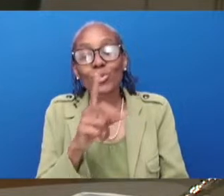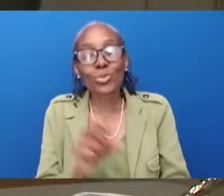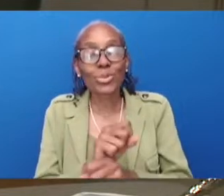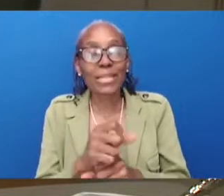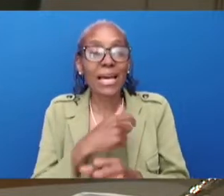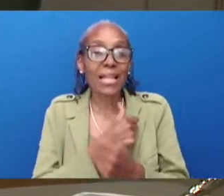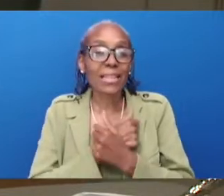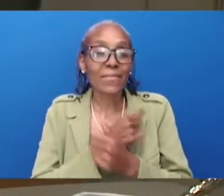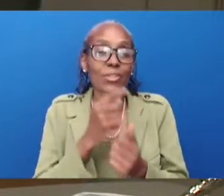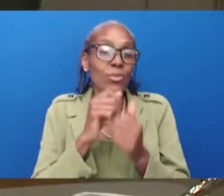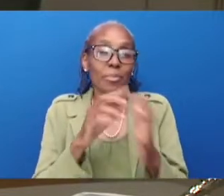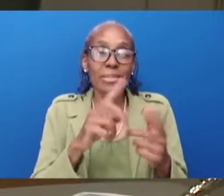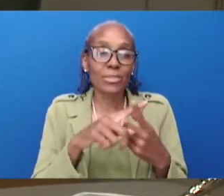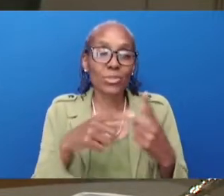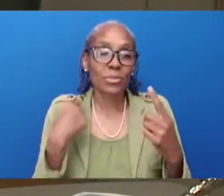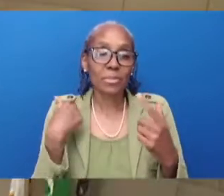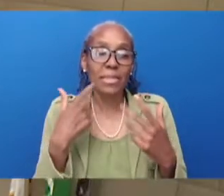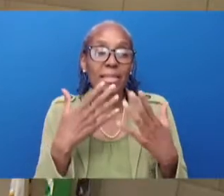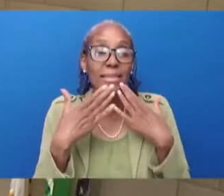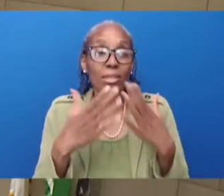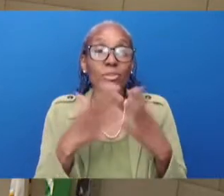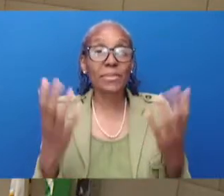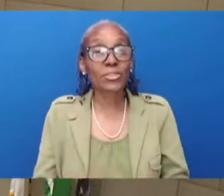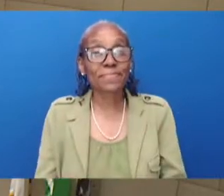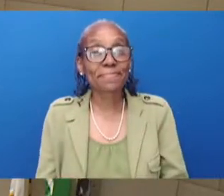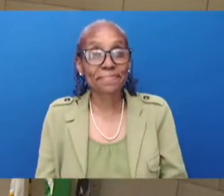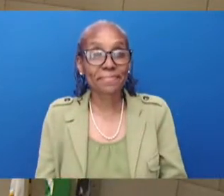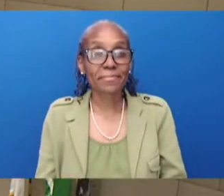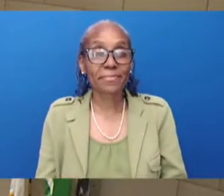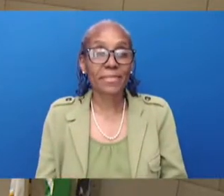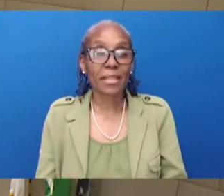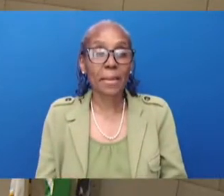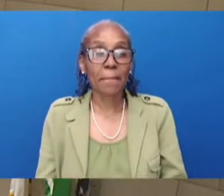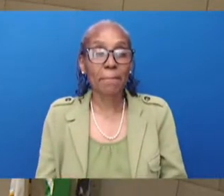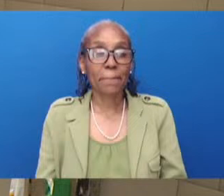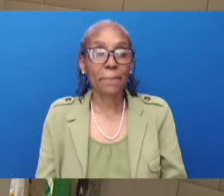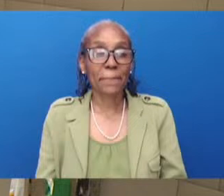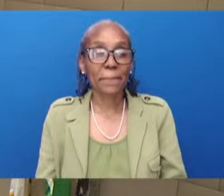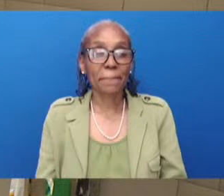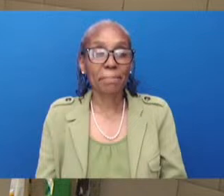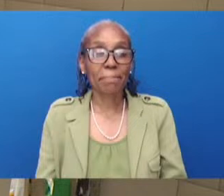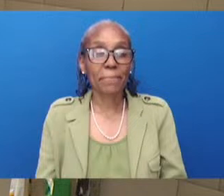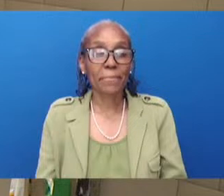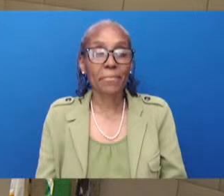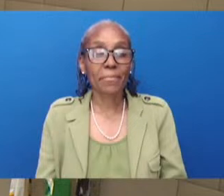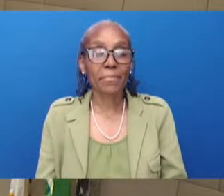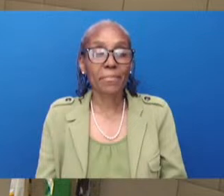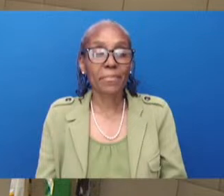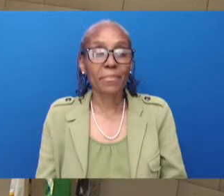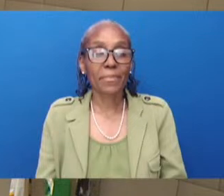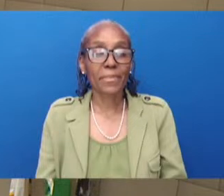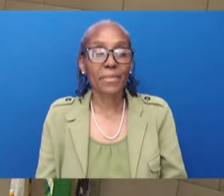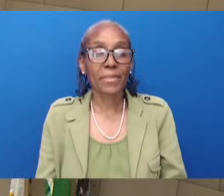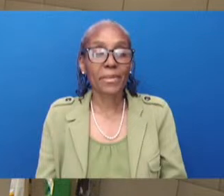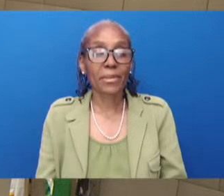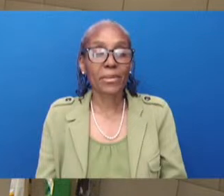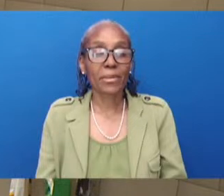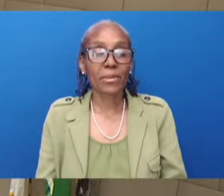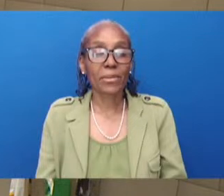BUT I ALSO TRULY LOVE IT. SO I -- YOU GUYS ARE SUCH A